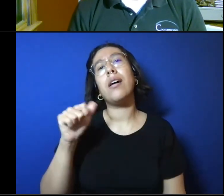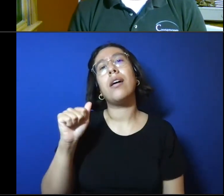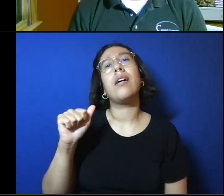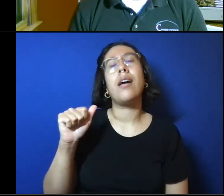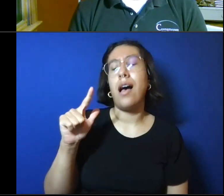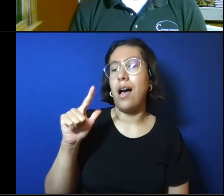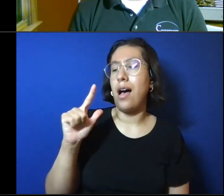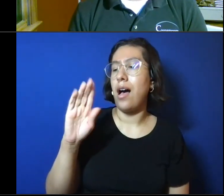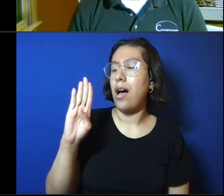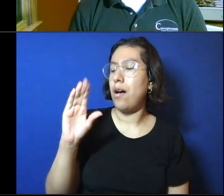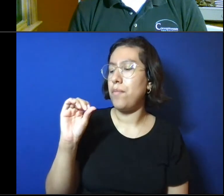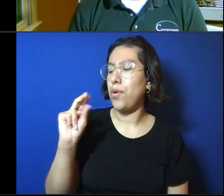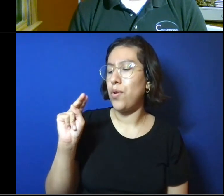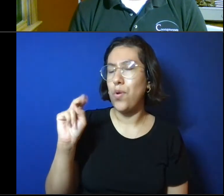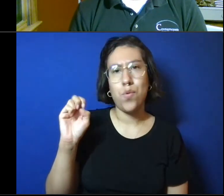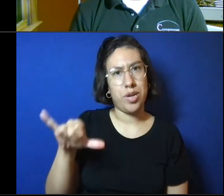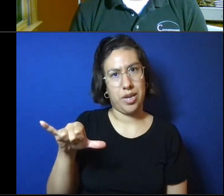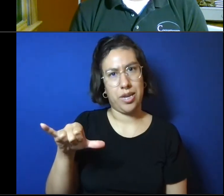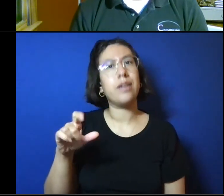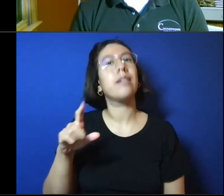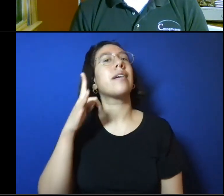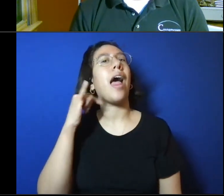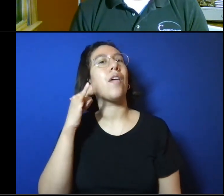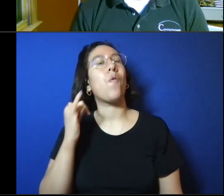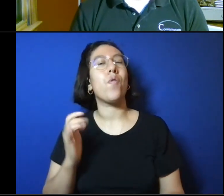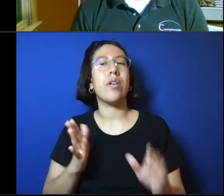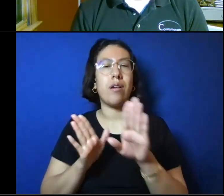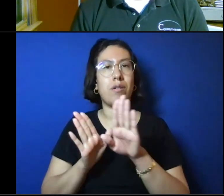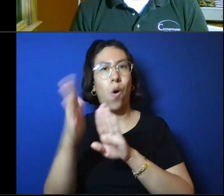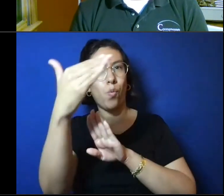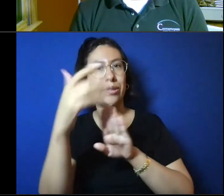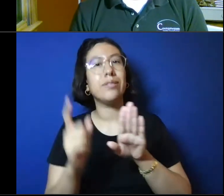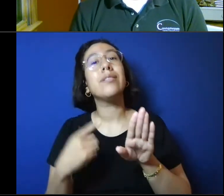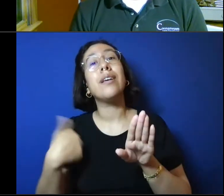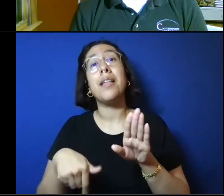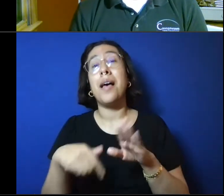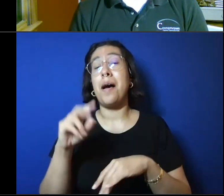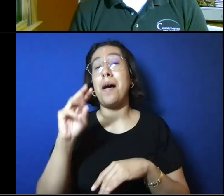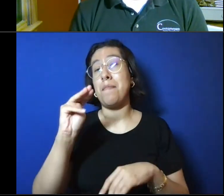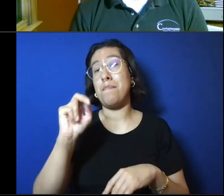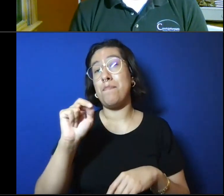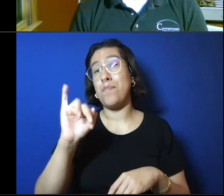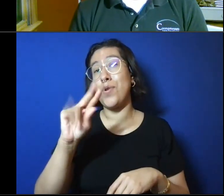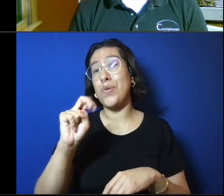really, really interesting marine snails, but that doesn't sound exciting. So think about abalone.